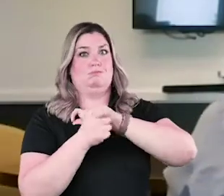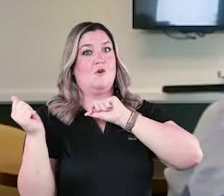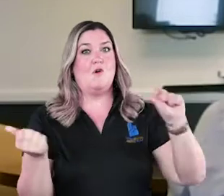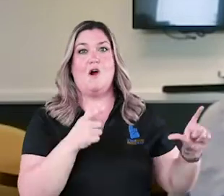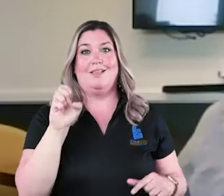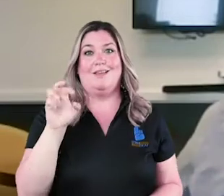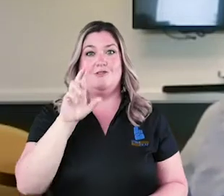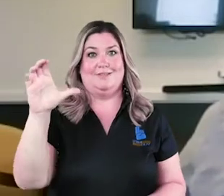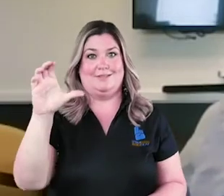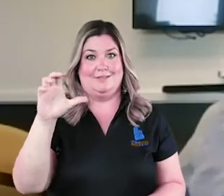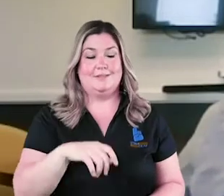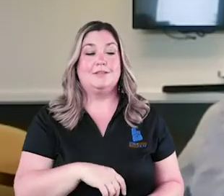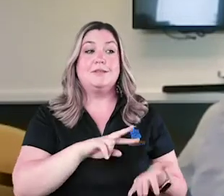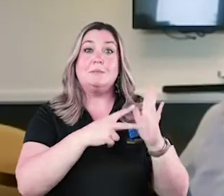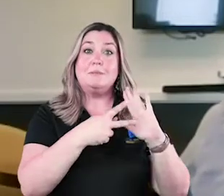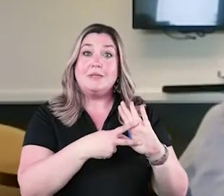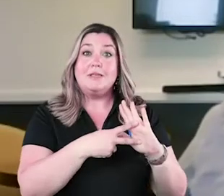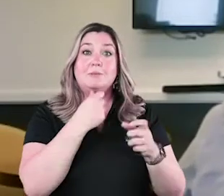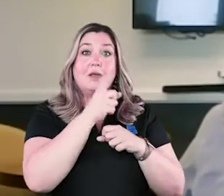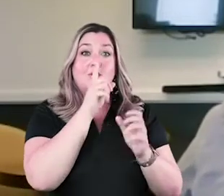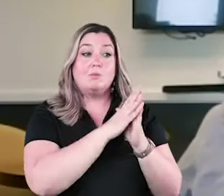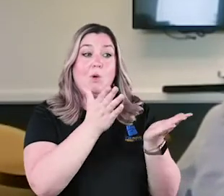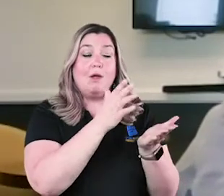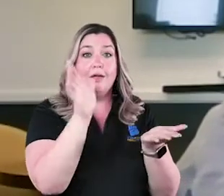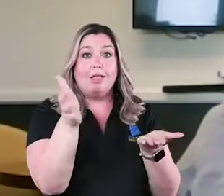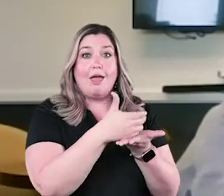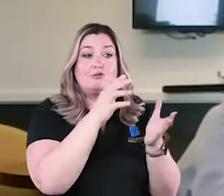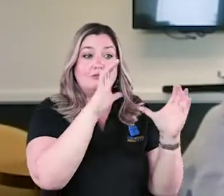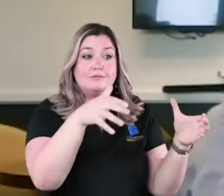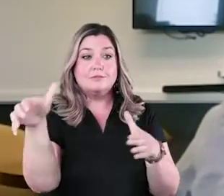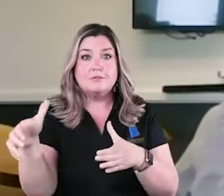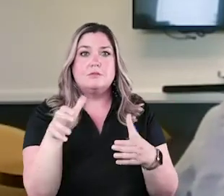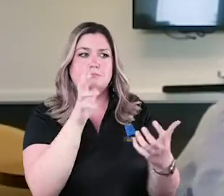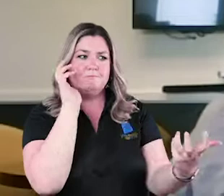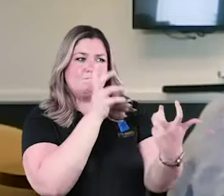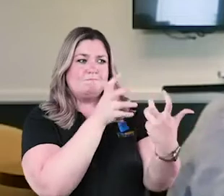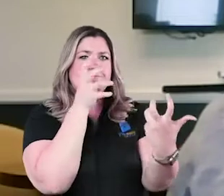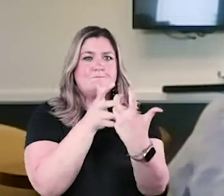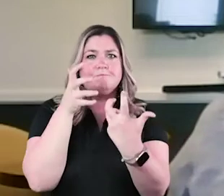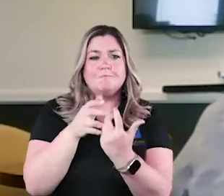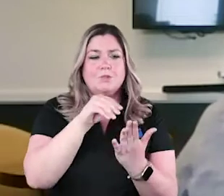ERC. And that included updating our collections to make sure that they met the needs of our